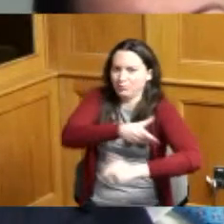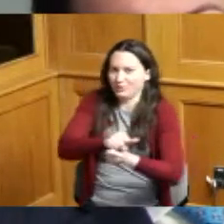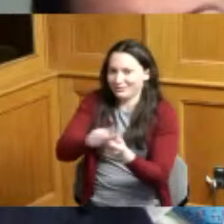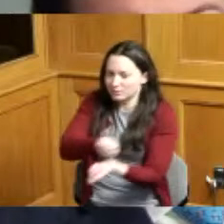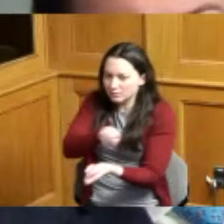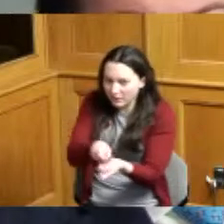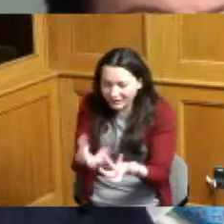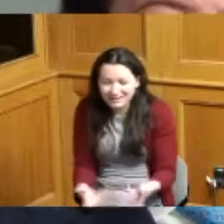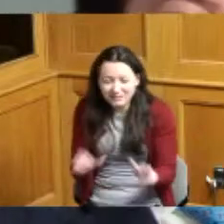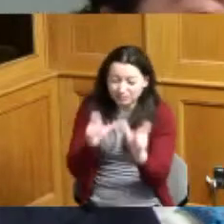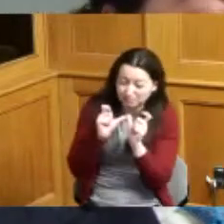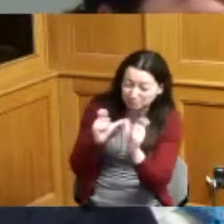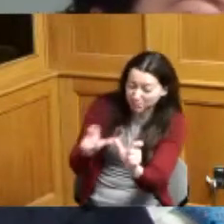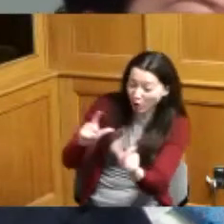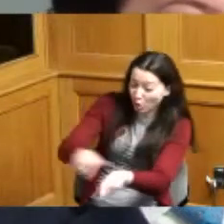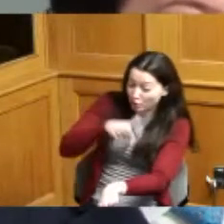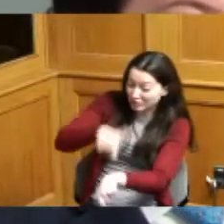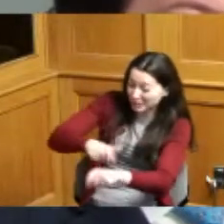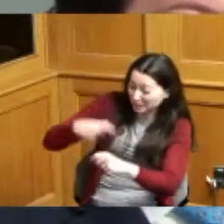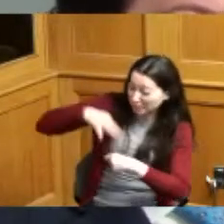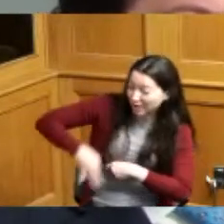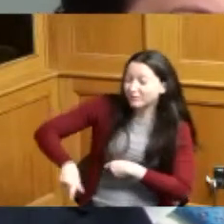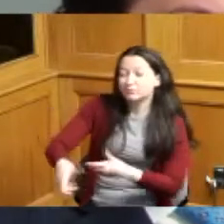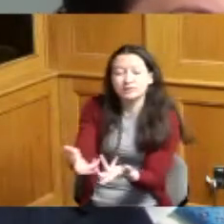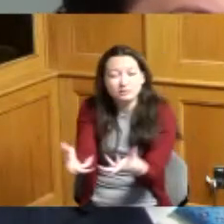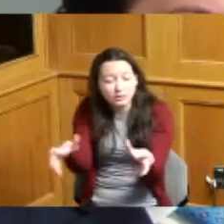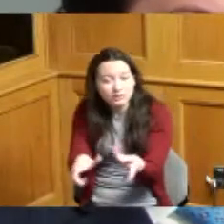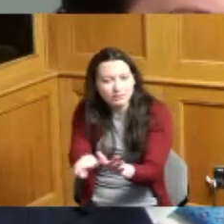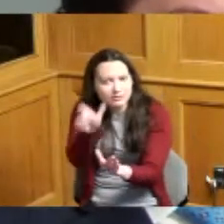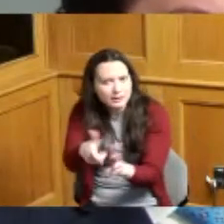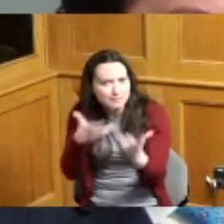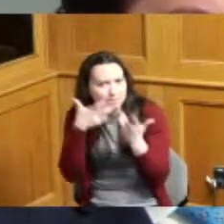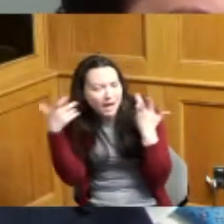uh for the long term benefit of the stadium for the needs of of the Bengals as an NFL